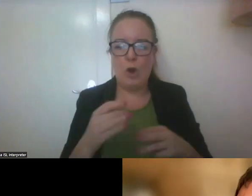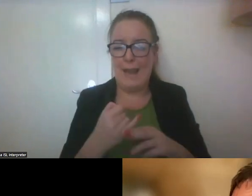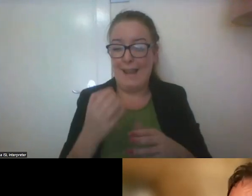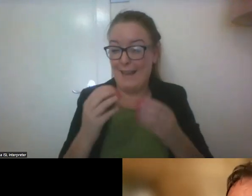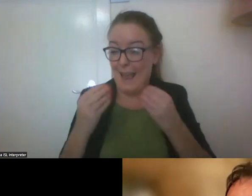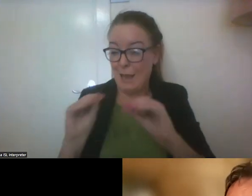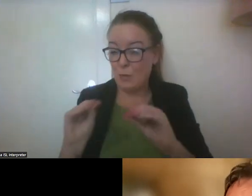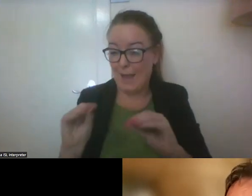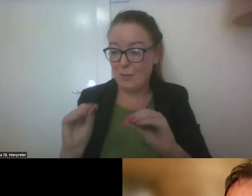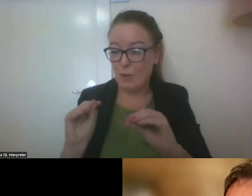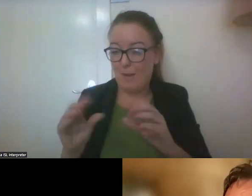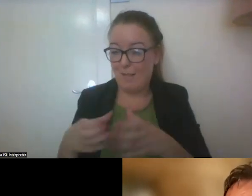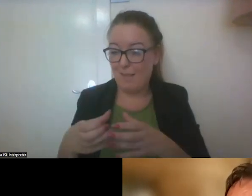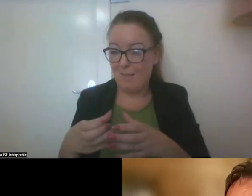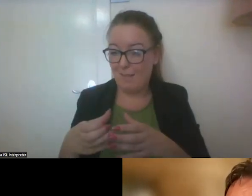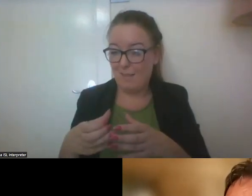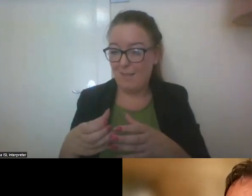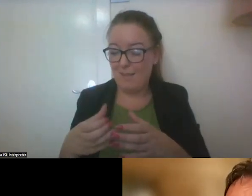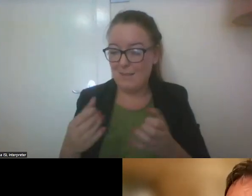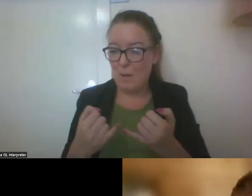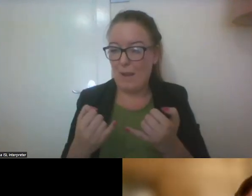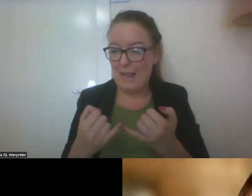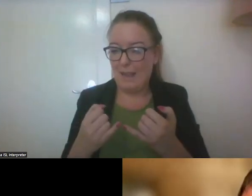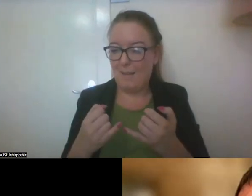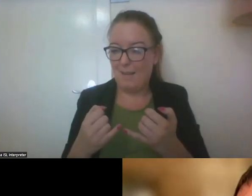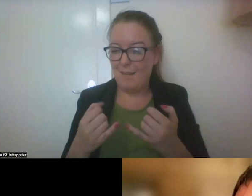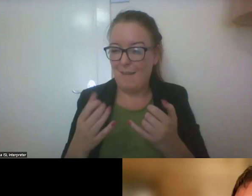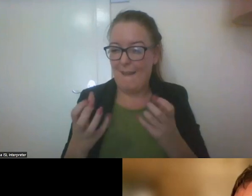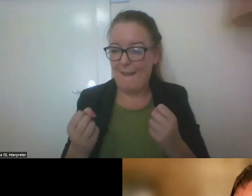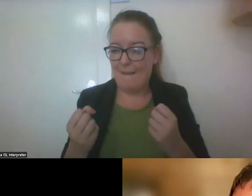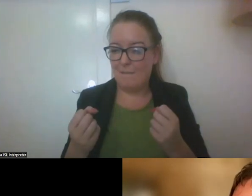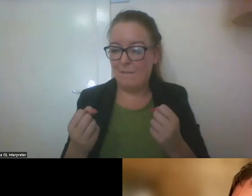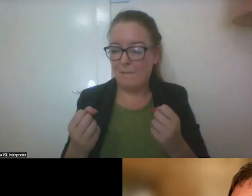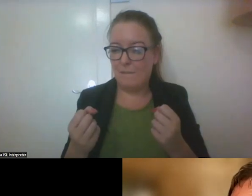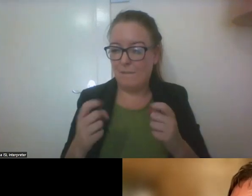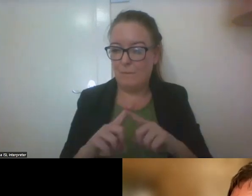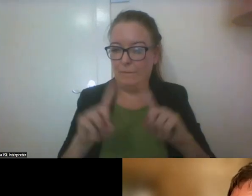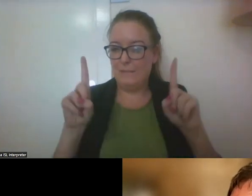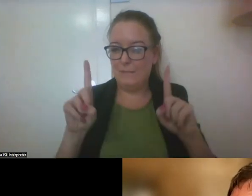So, it's very much bespoke, essentially? – Yeah, pretty much. OK, that's great.